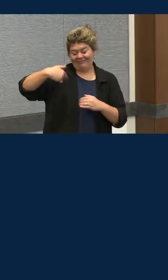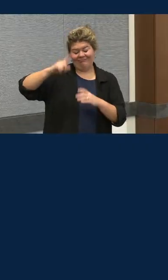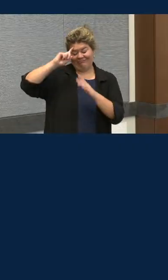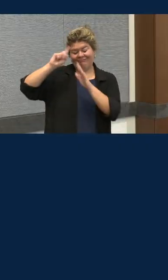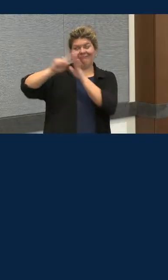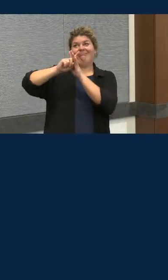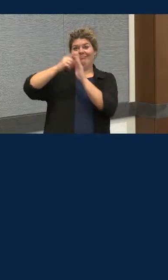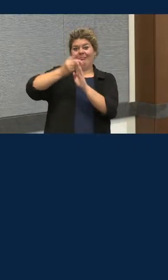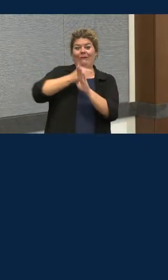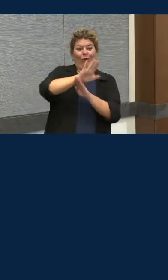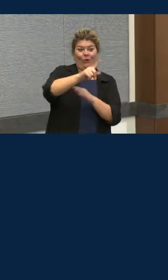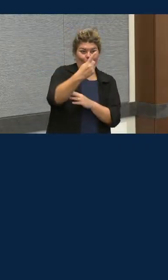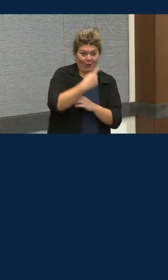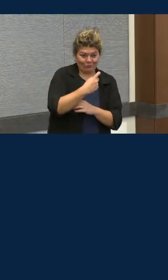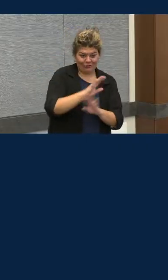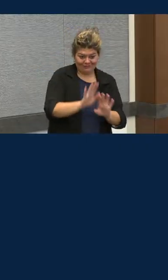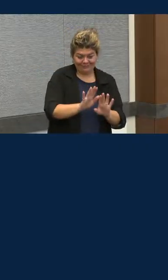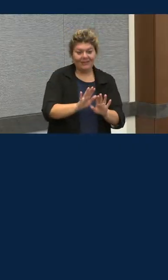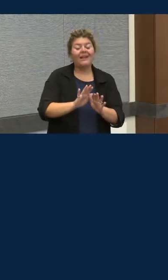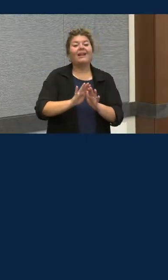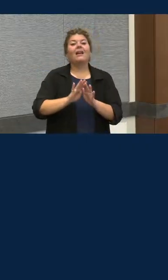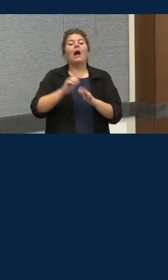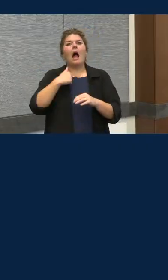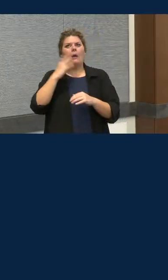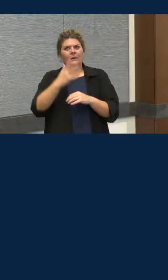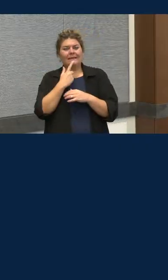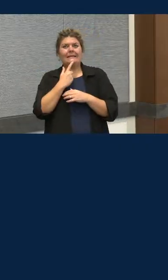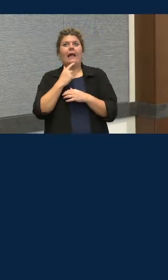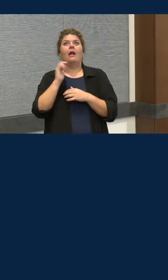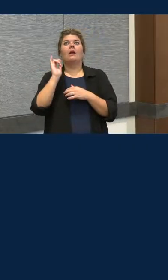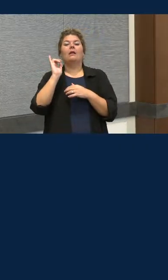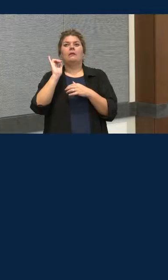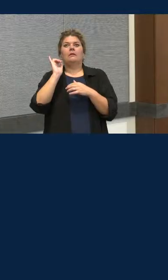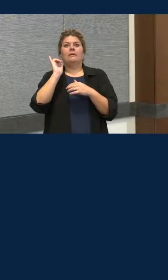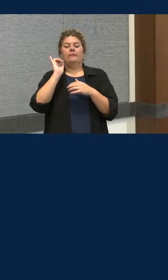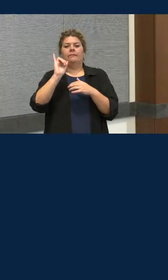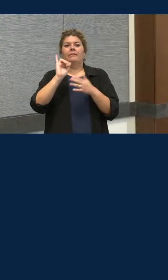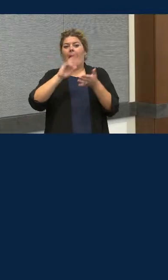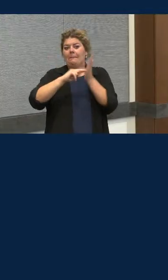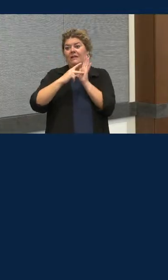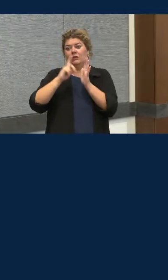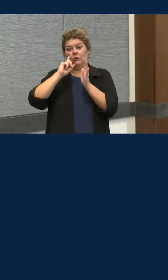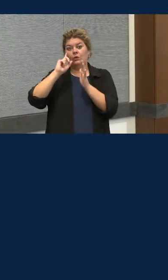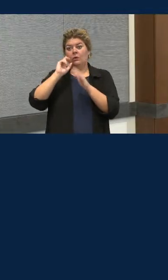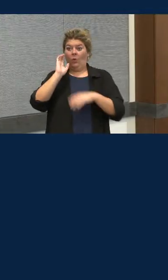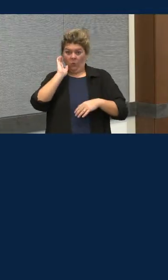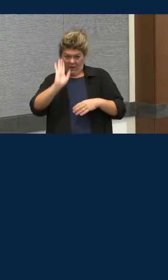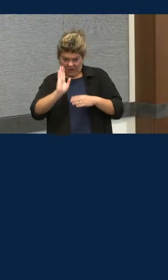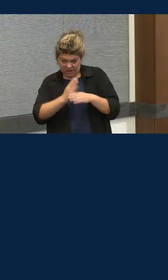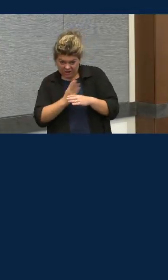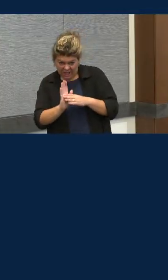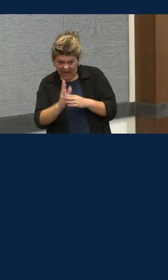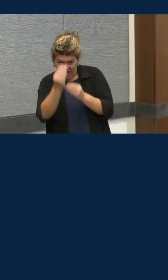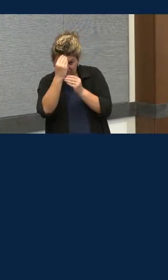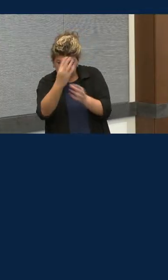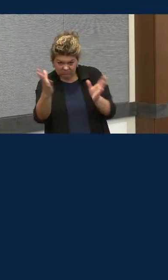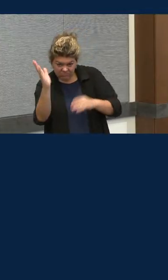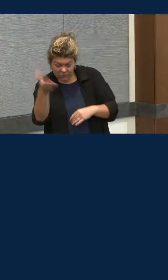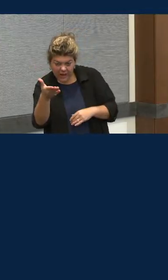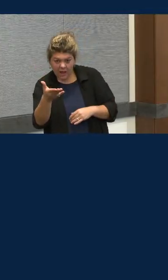say part of it then means you will end up sharing it, that